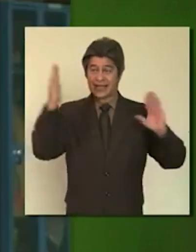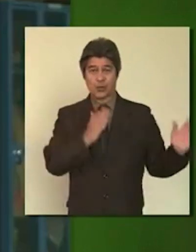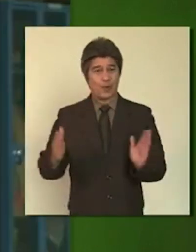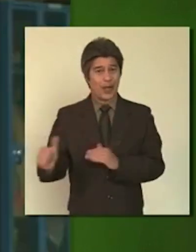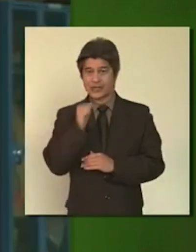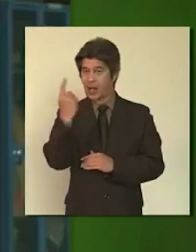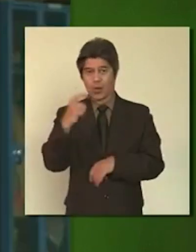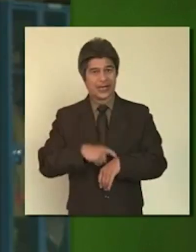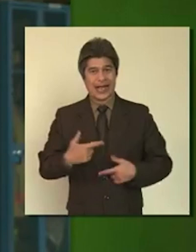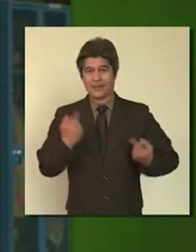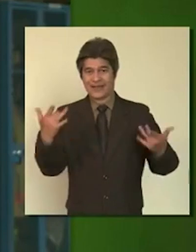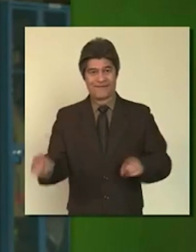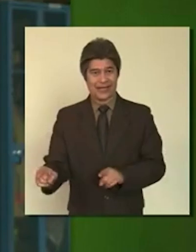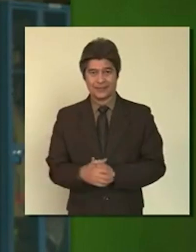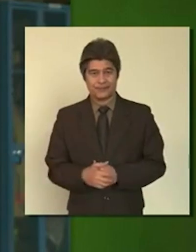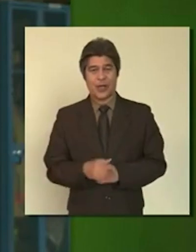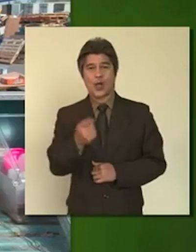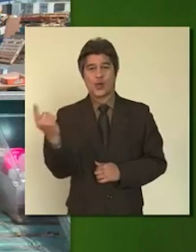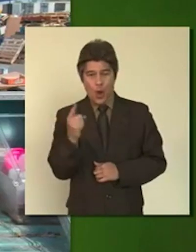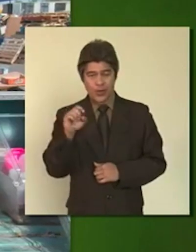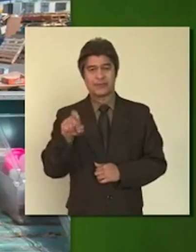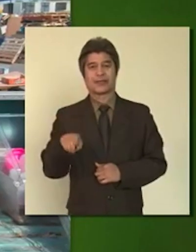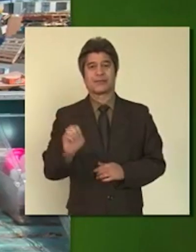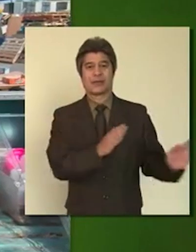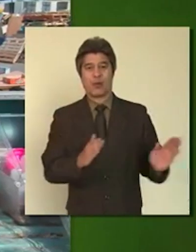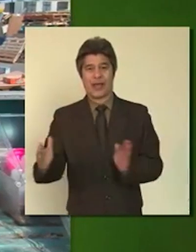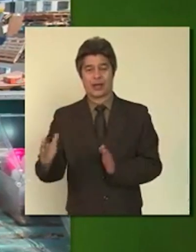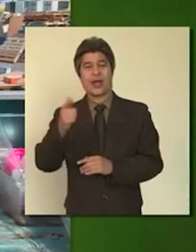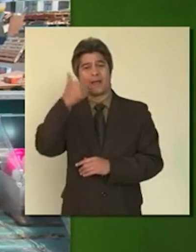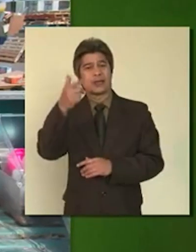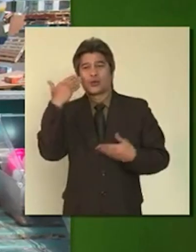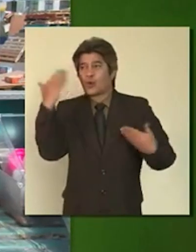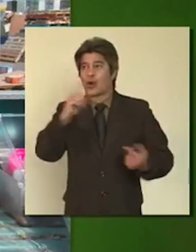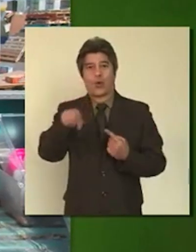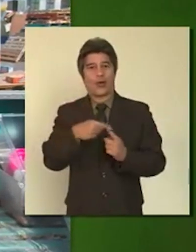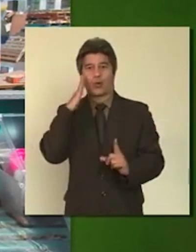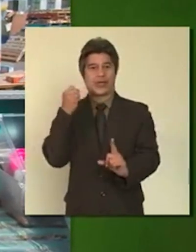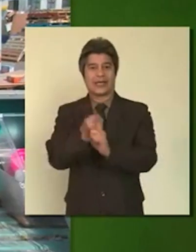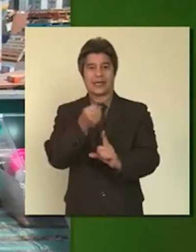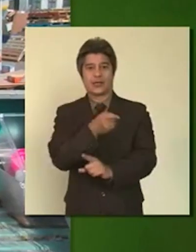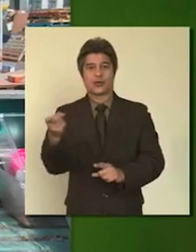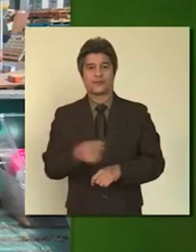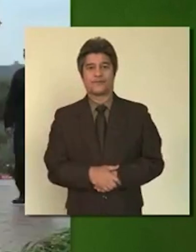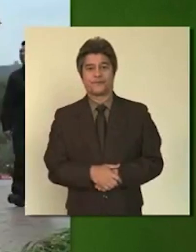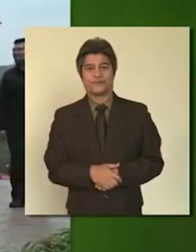Disaster preparedness is not a one-time event. You always have to be prepared because you don't know when it's going to hit you.